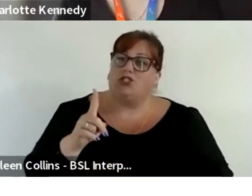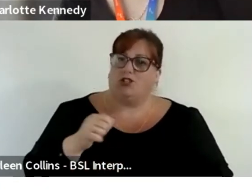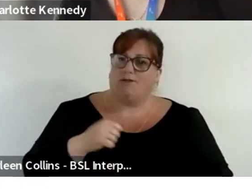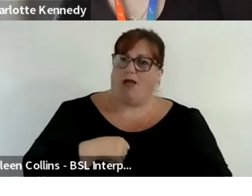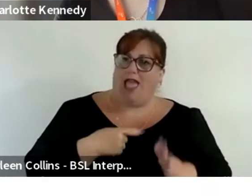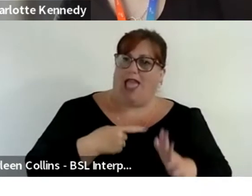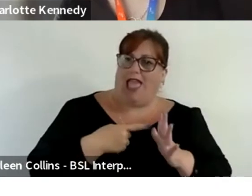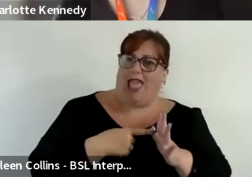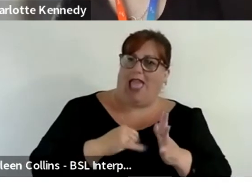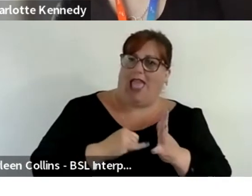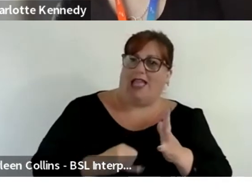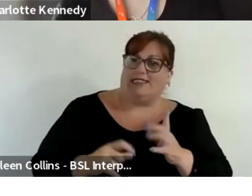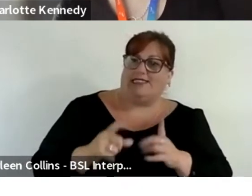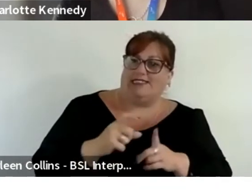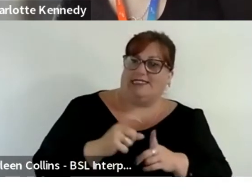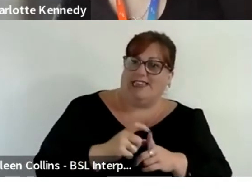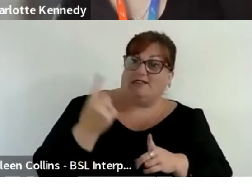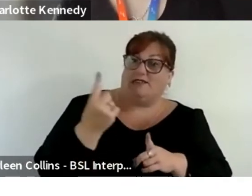working from home during the pandemic.